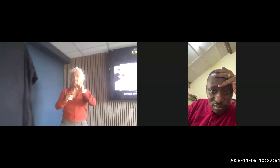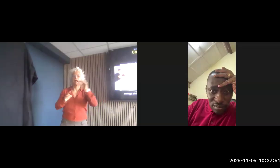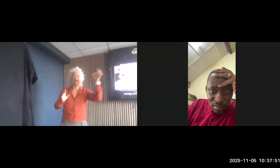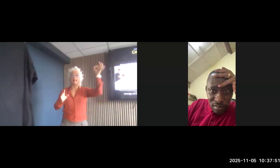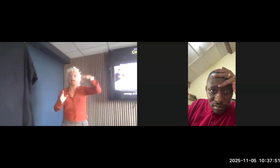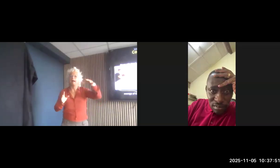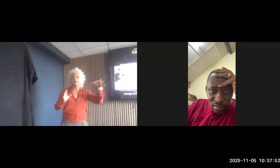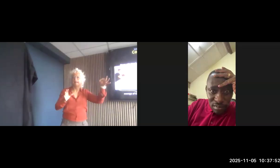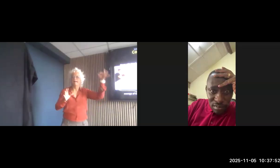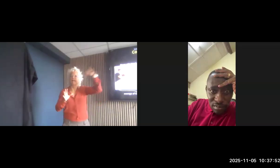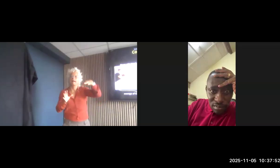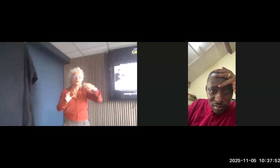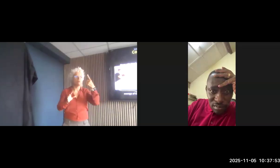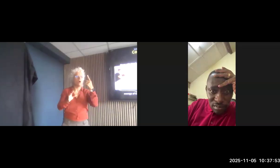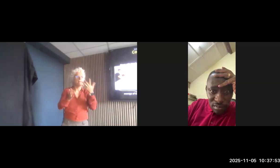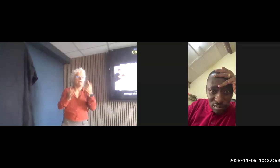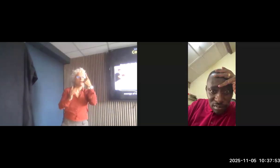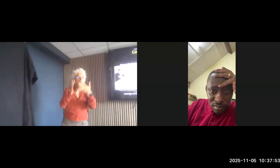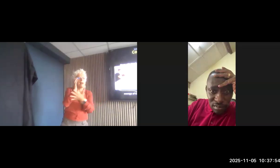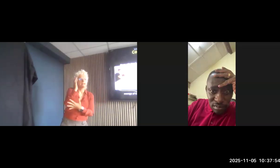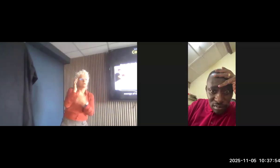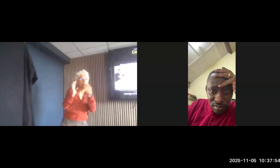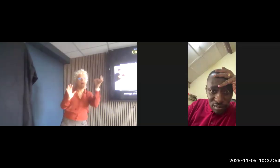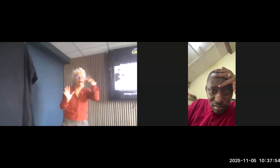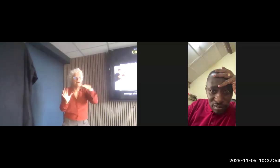how much International Sign was occurring in this communication.